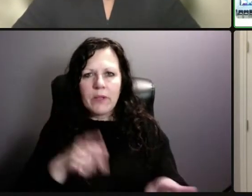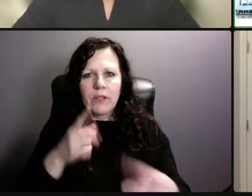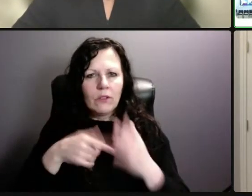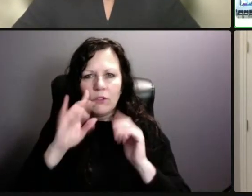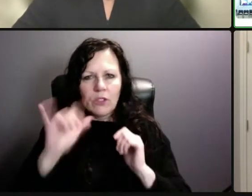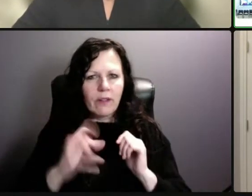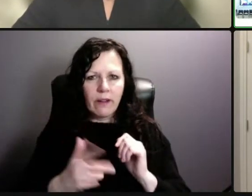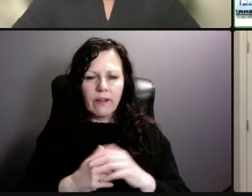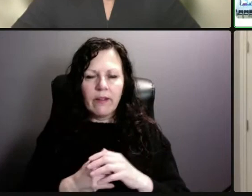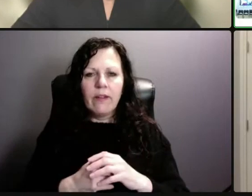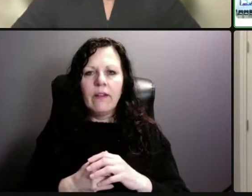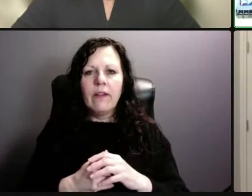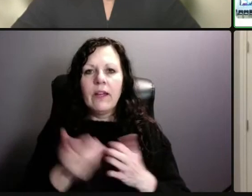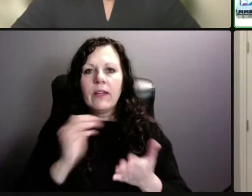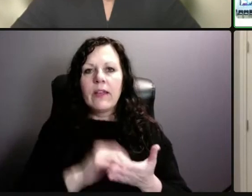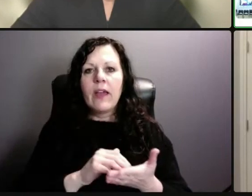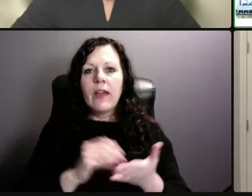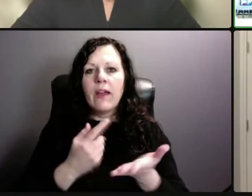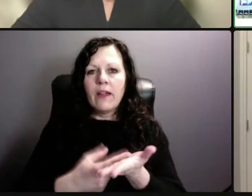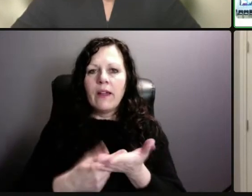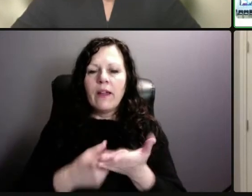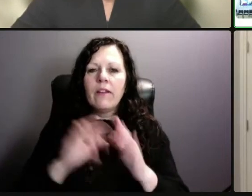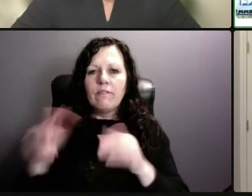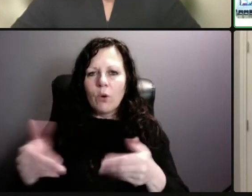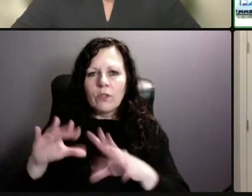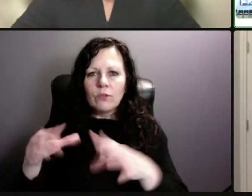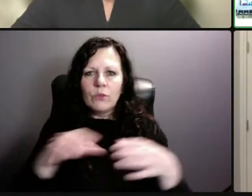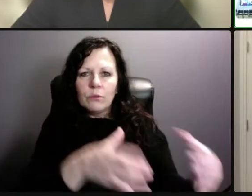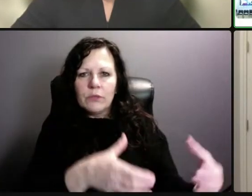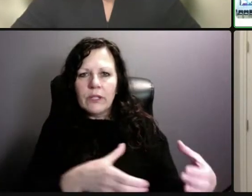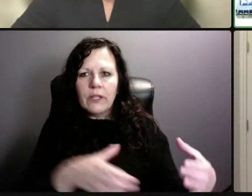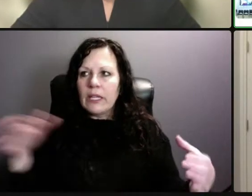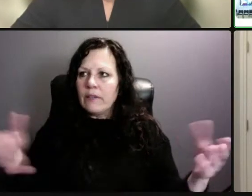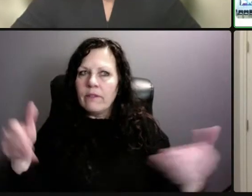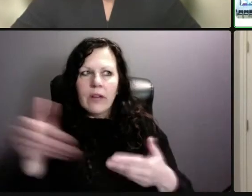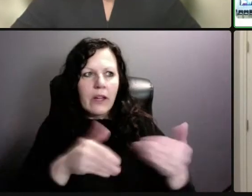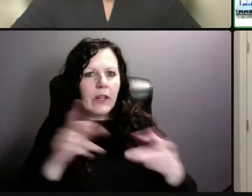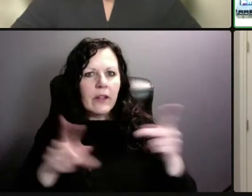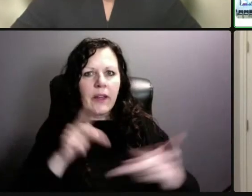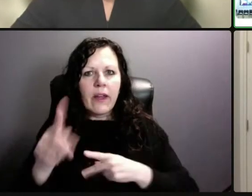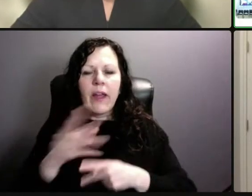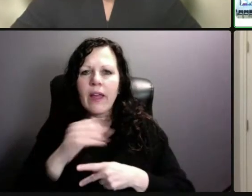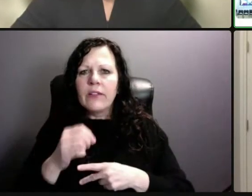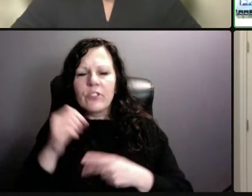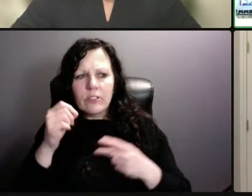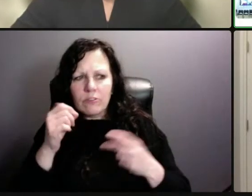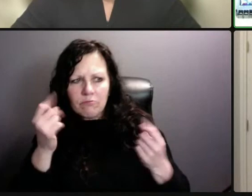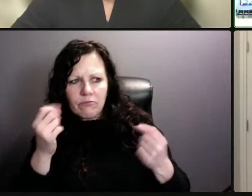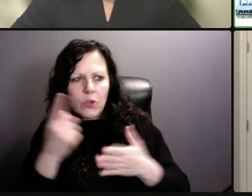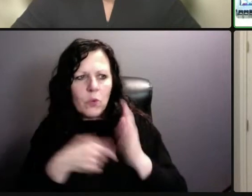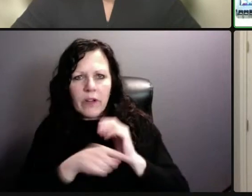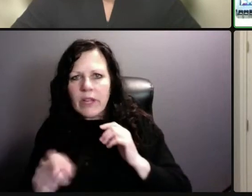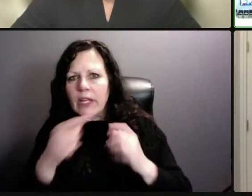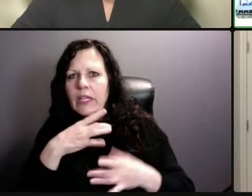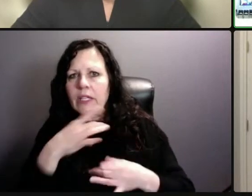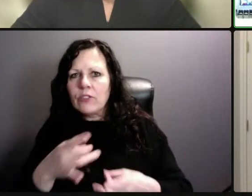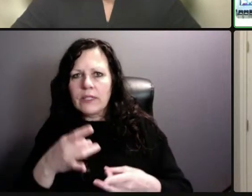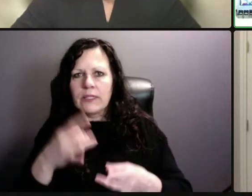YOU KNOW HOW IF WE'RE DOING A COMBINATION OF THINGS, HOW WOULD THAT ROLL OUT AND WHAT WOULD THAT LOOK LIKE?